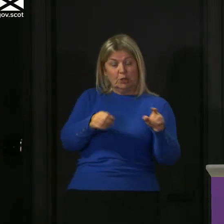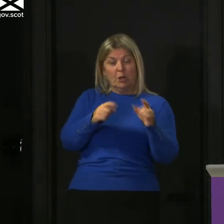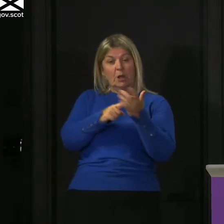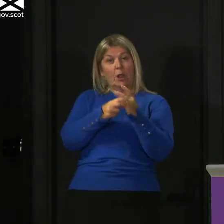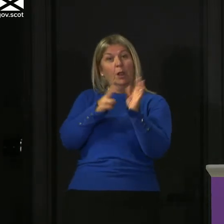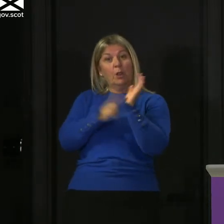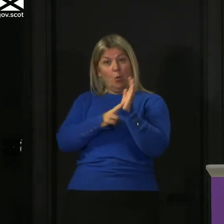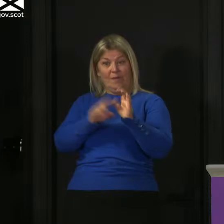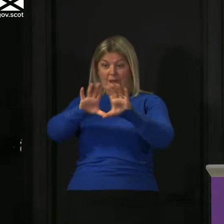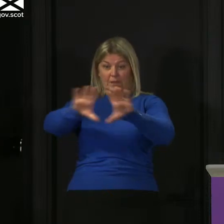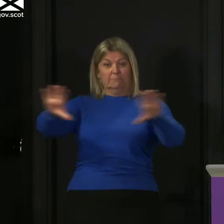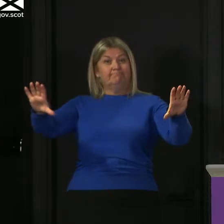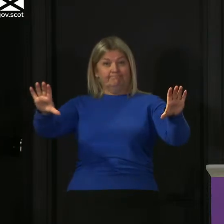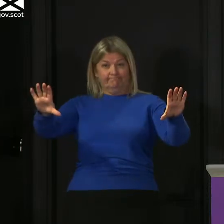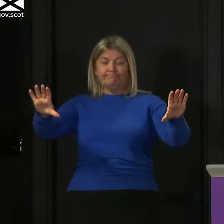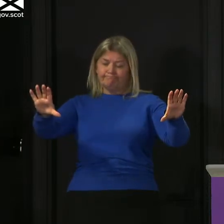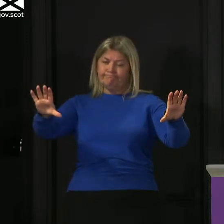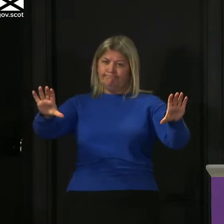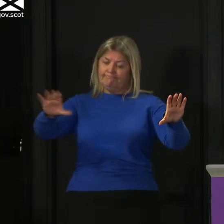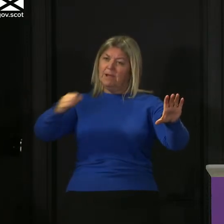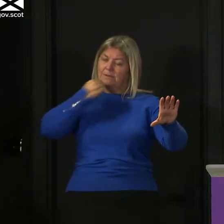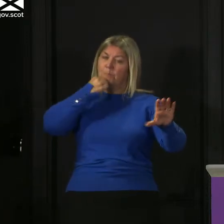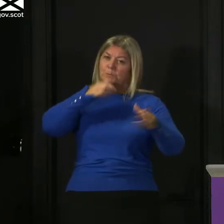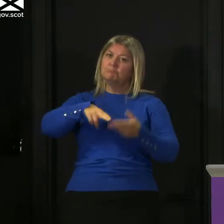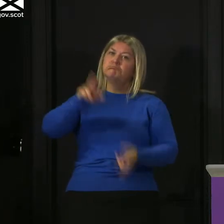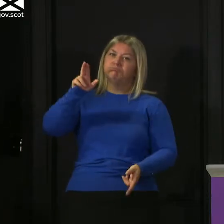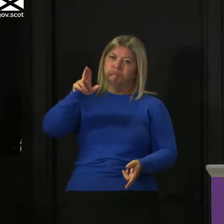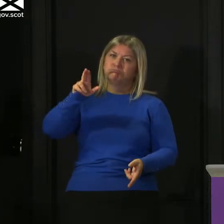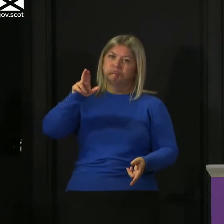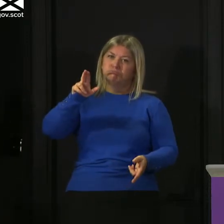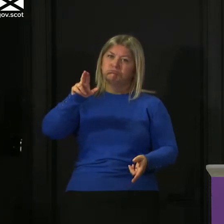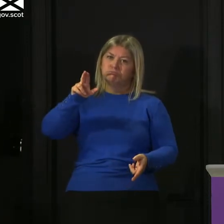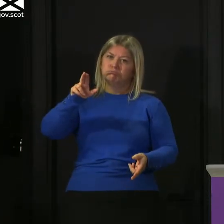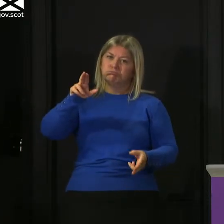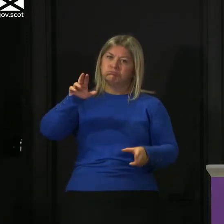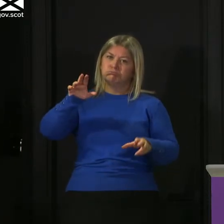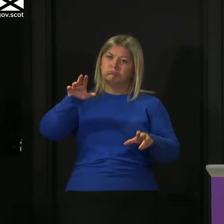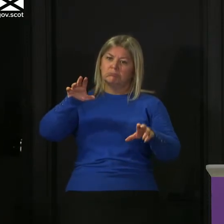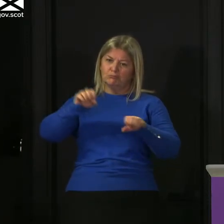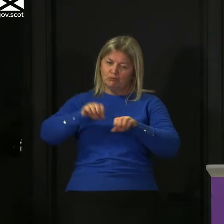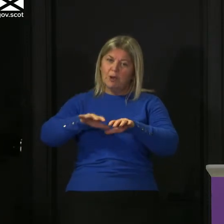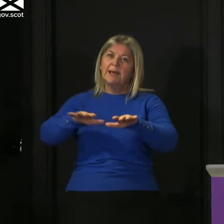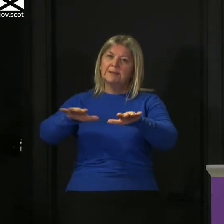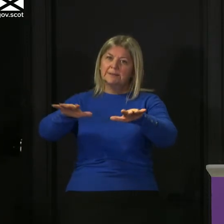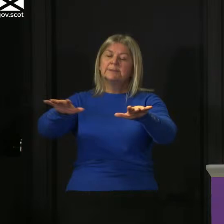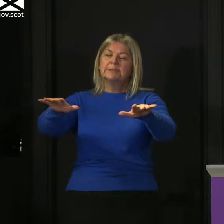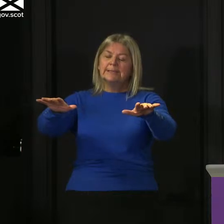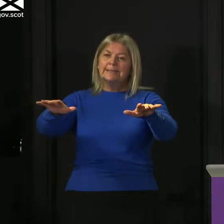particularly high numbers of cases and levels of infection, it would be wrong to suggest that we